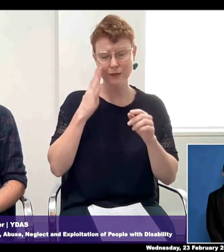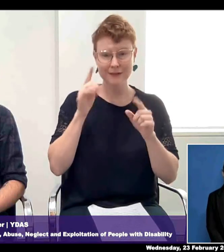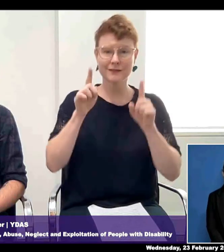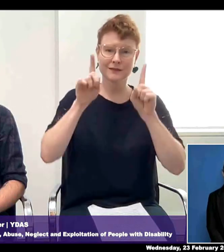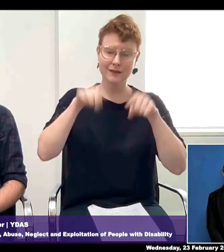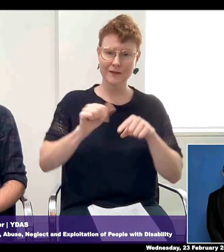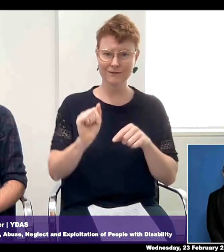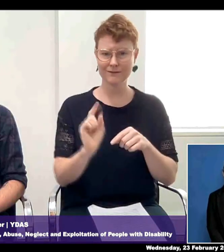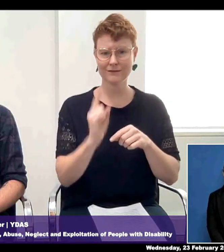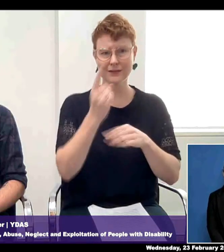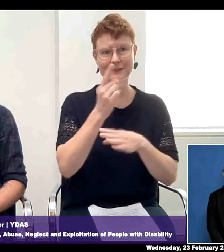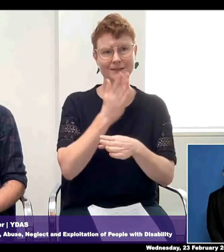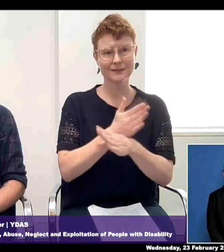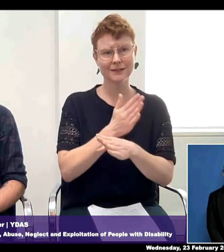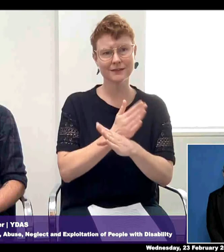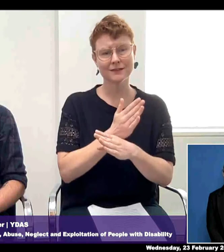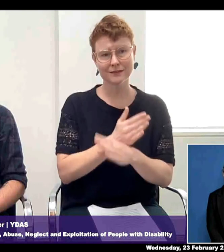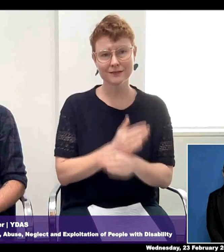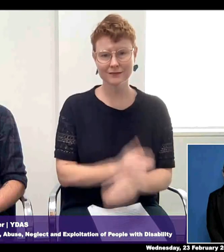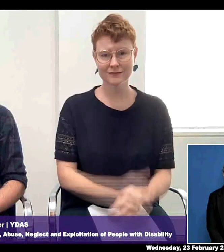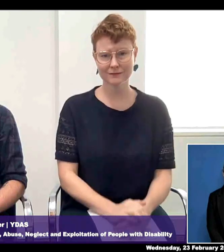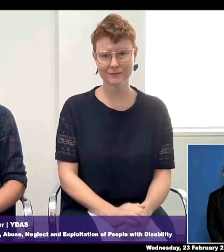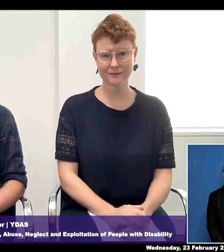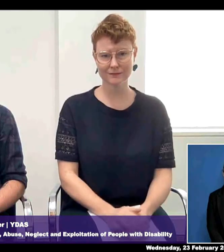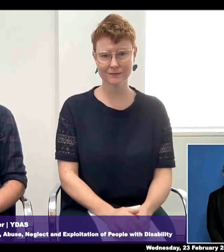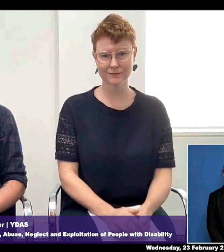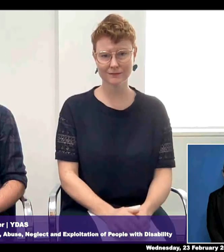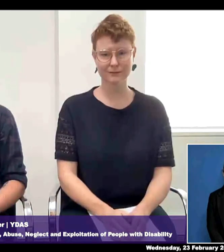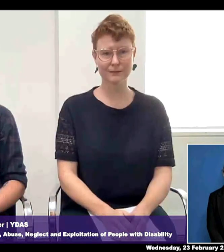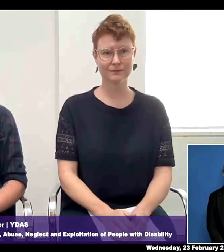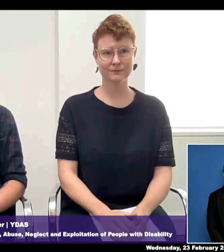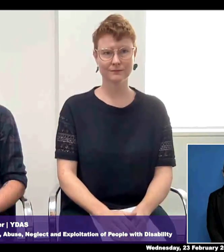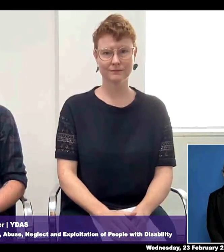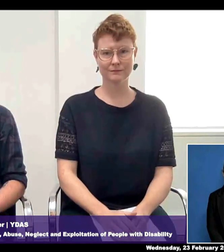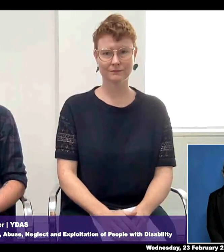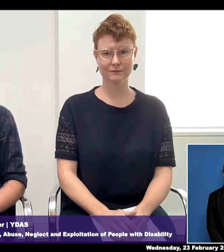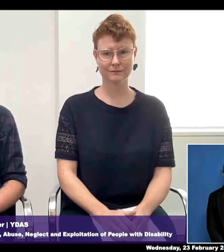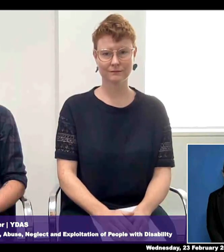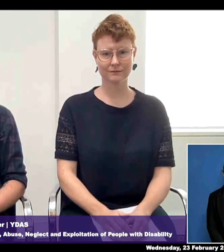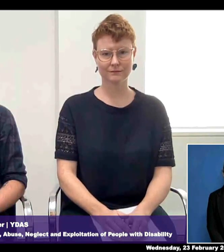themselves when they need to, particularly when they are gaining their first employment.